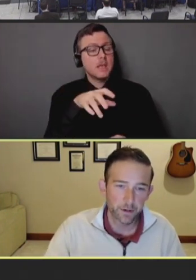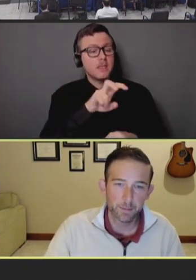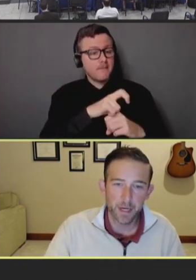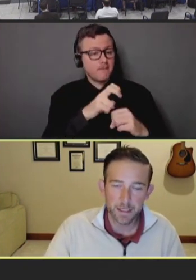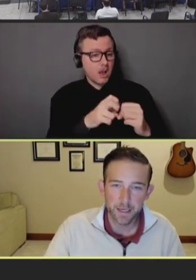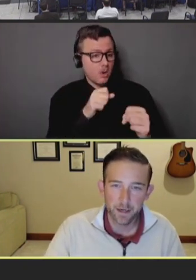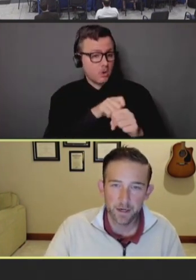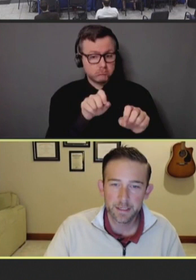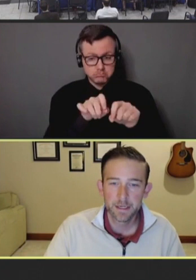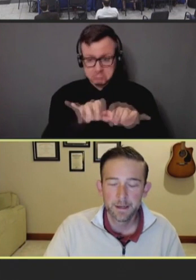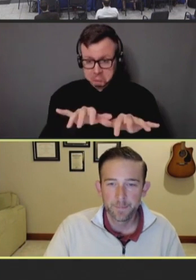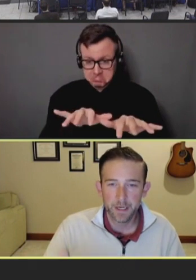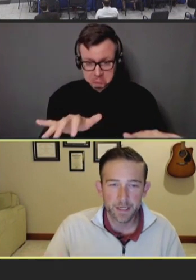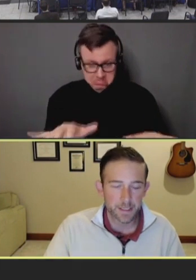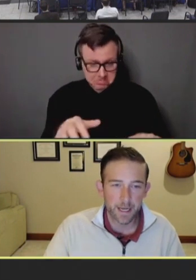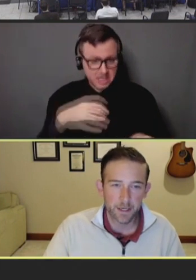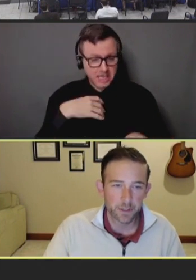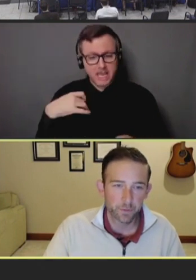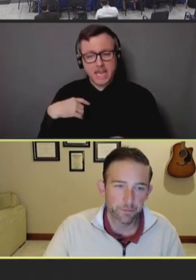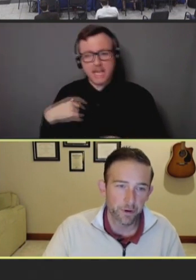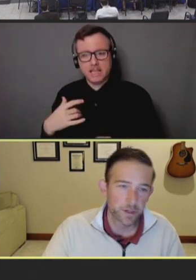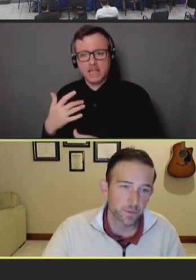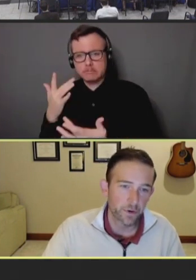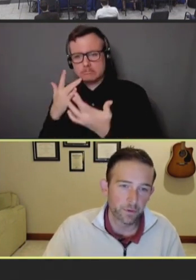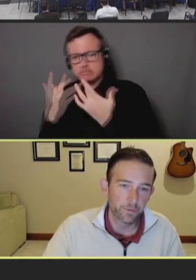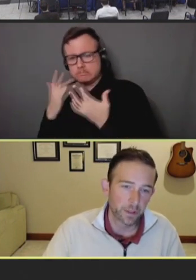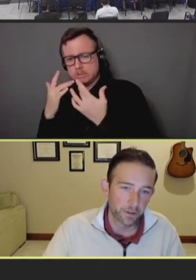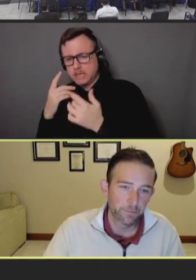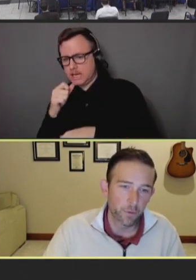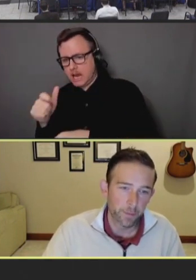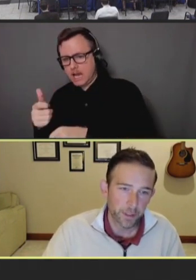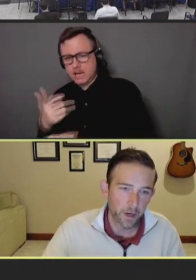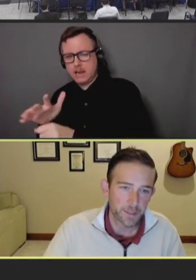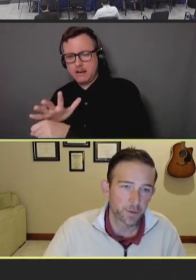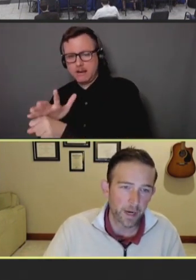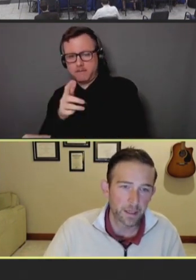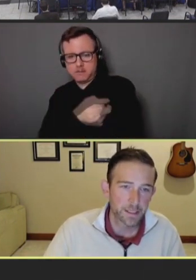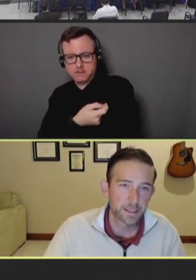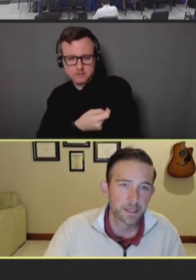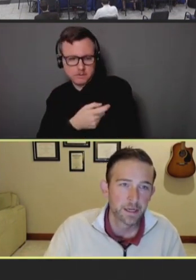immunized areas, that it doesn't actually revert to a neuro [unintelligible] form and cause paralysis.